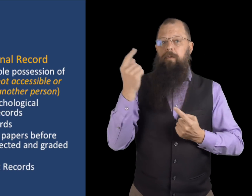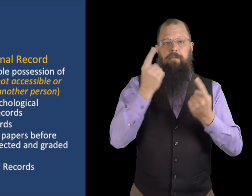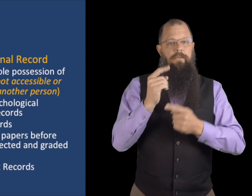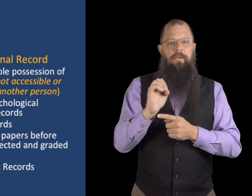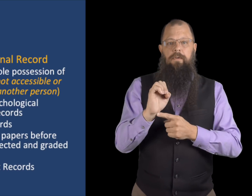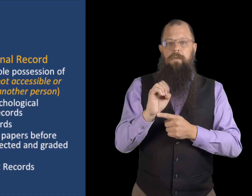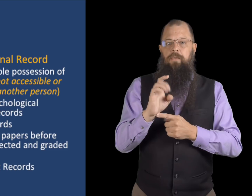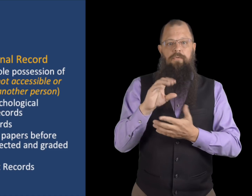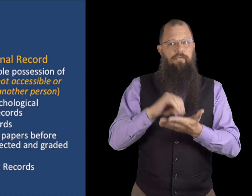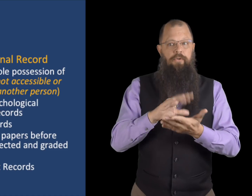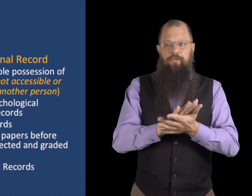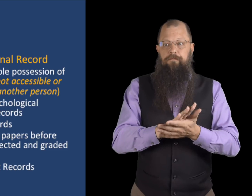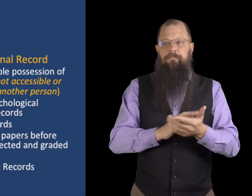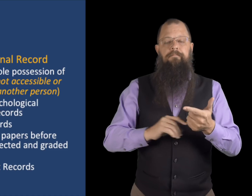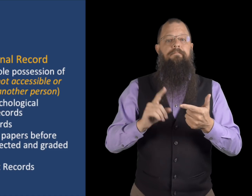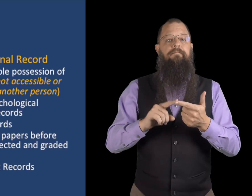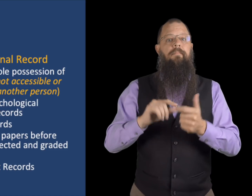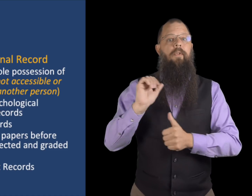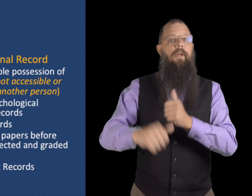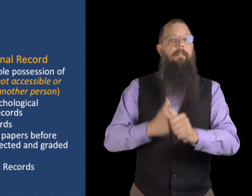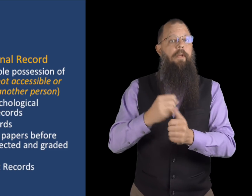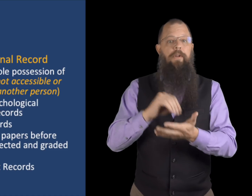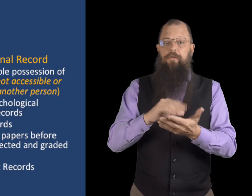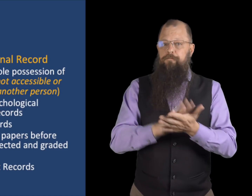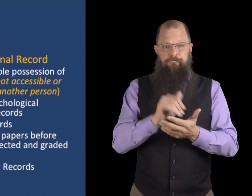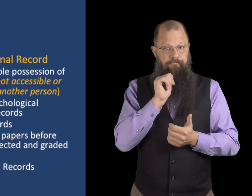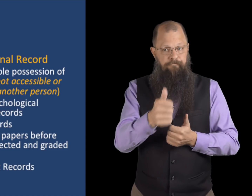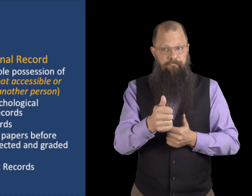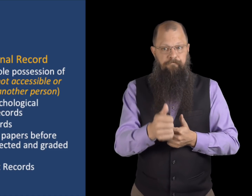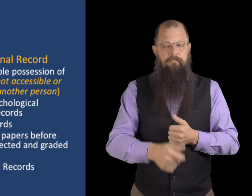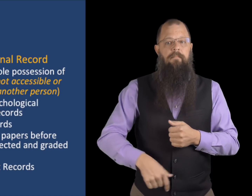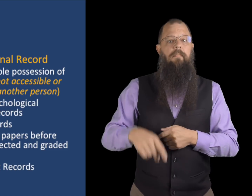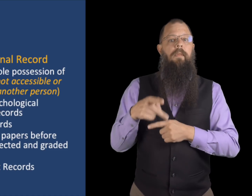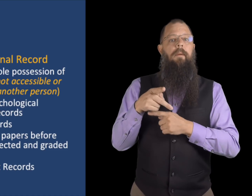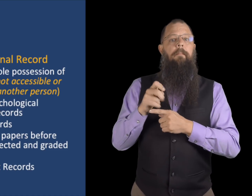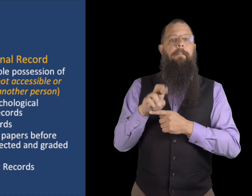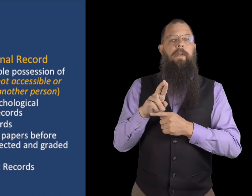educational records include medical or psychological treatment records, alumni